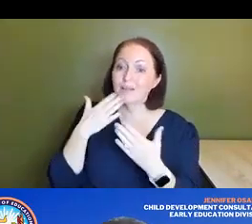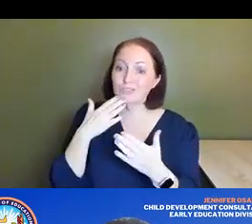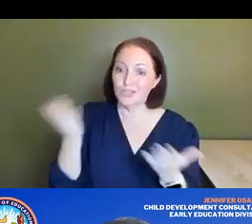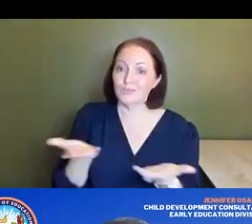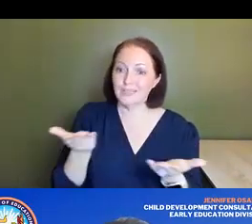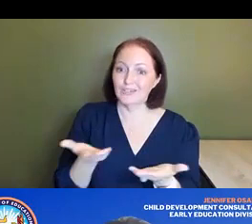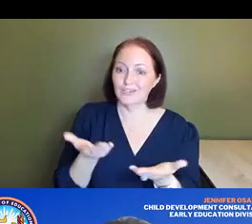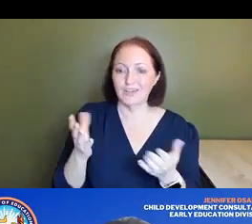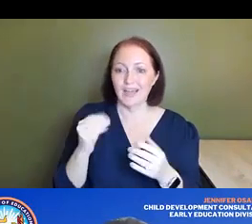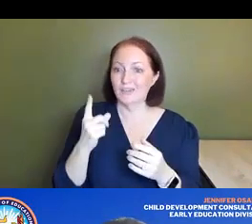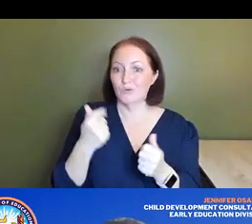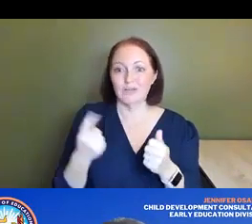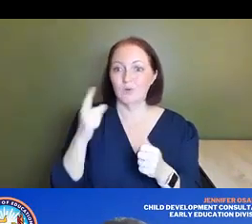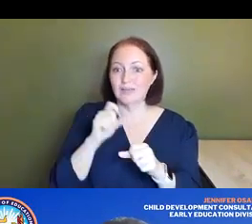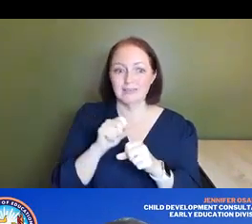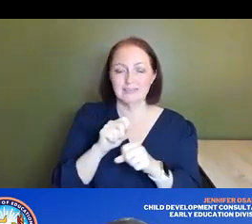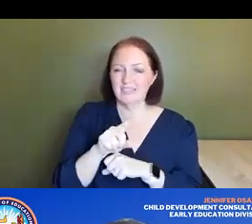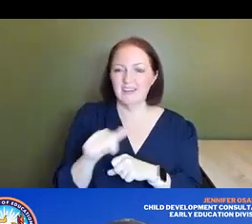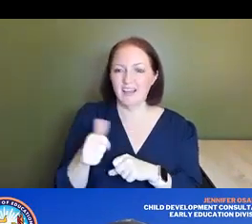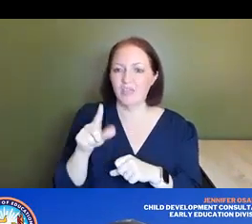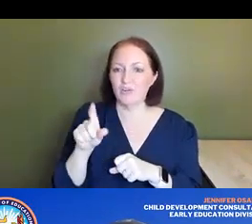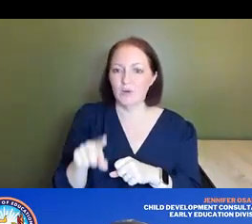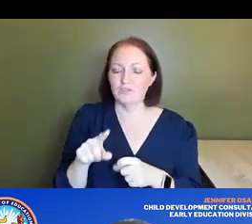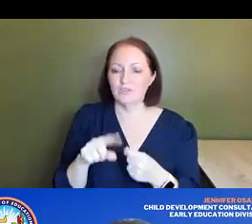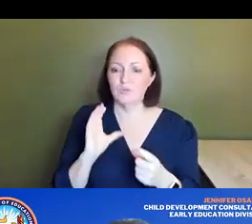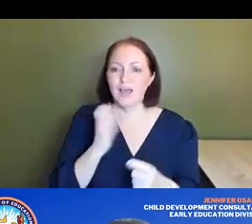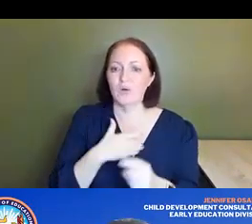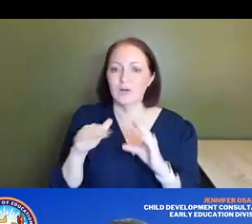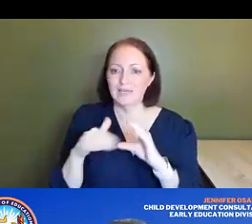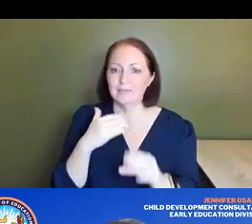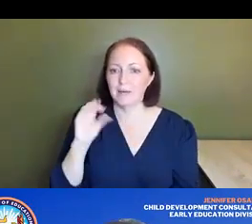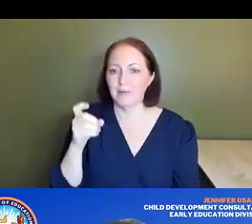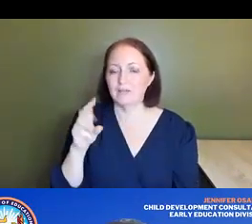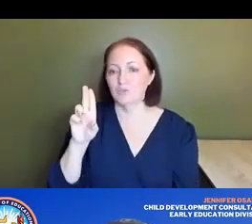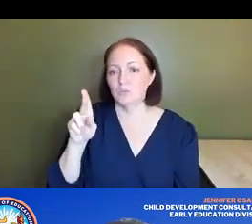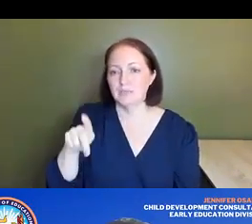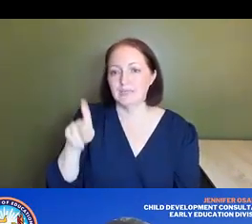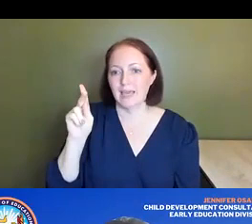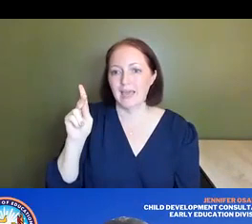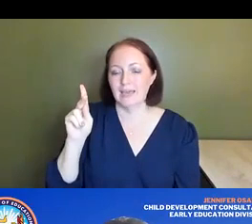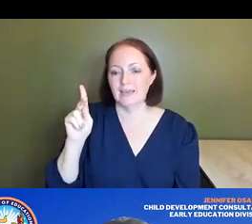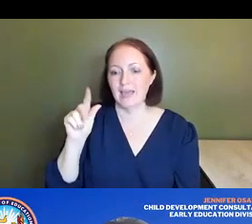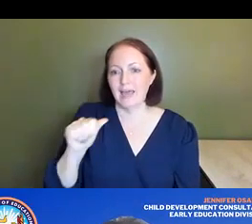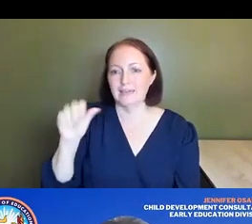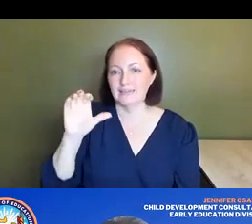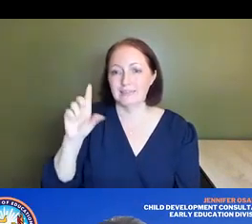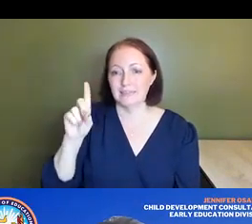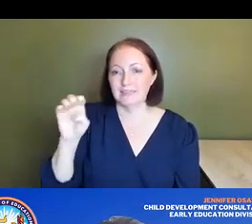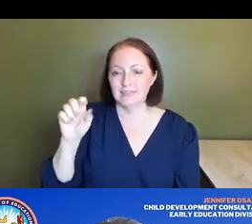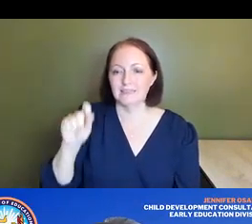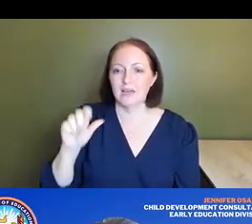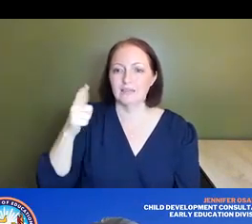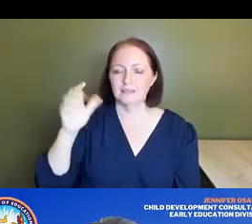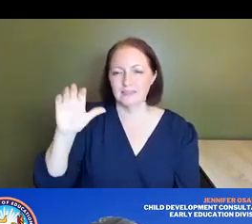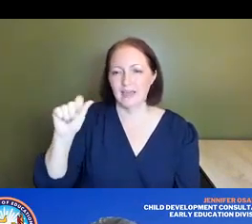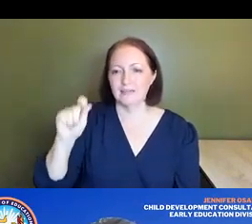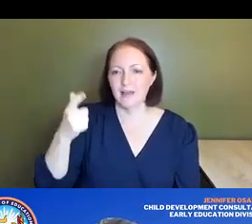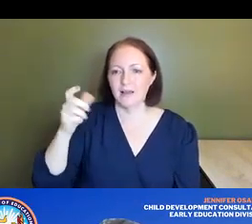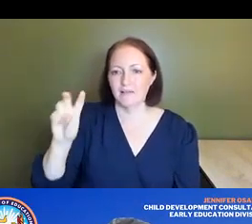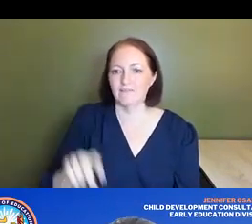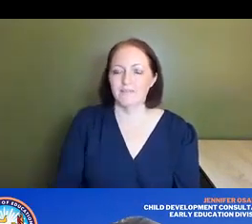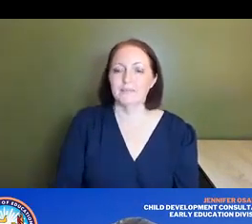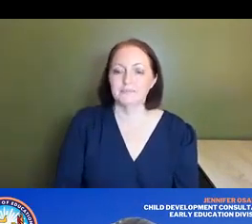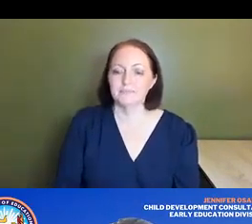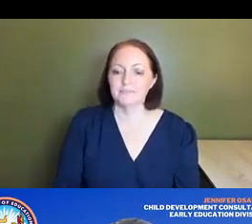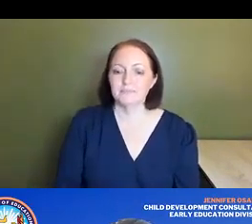you or anyone can send other questions to our email box at UPK@cde.ca.gov. The CCSESA